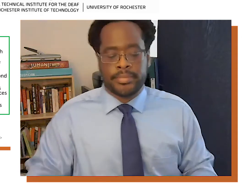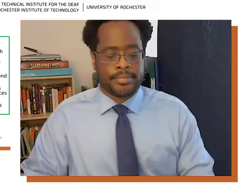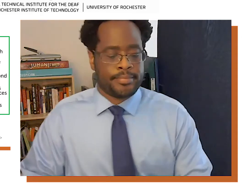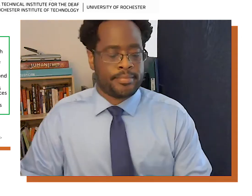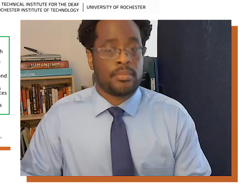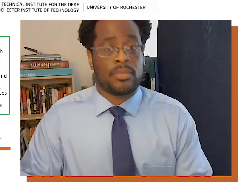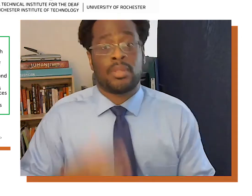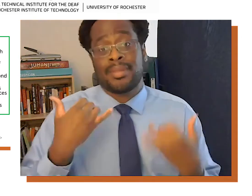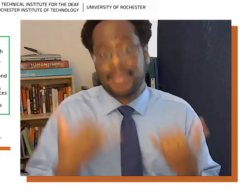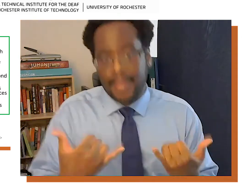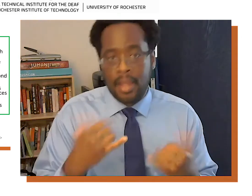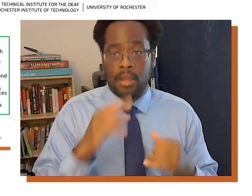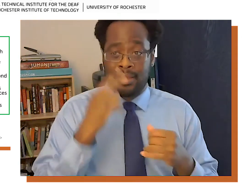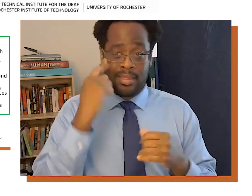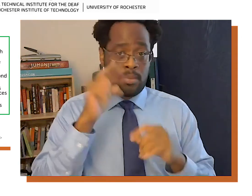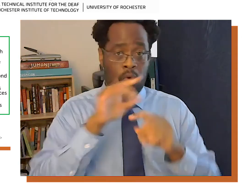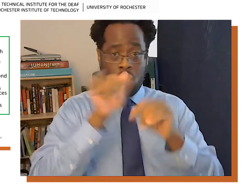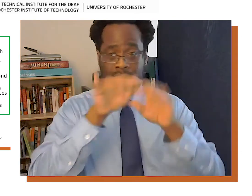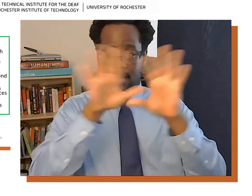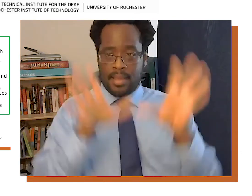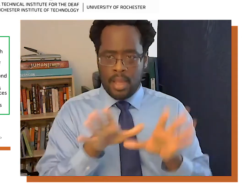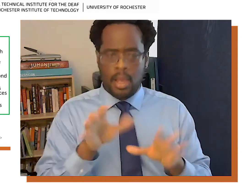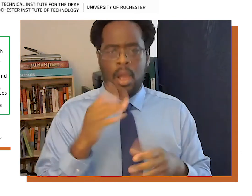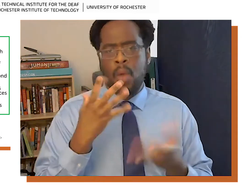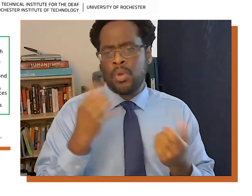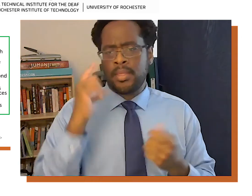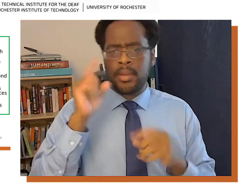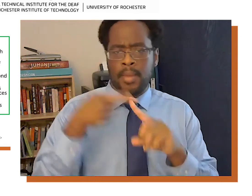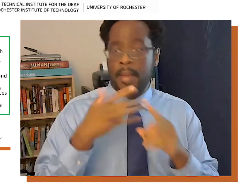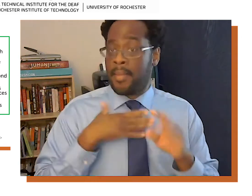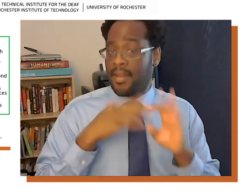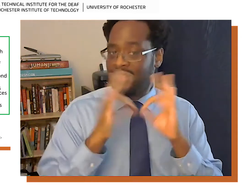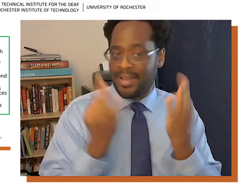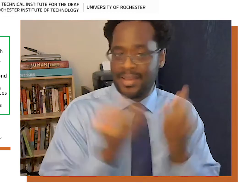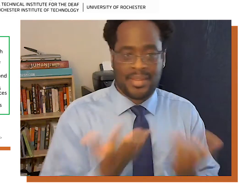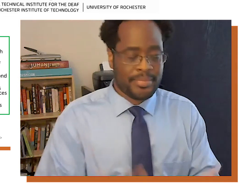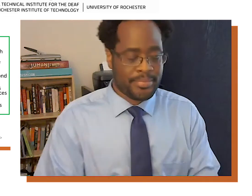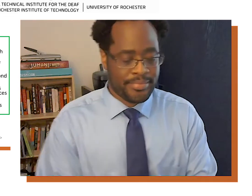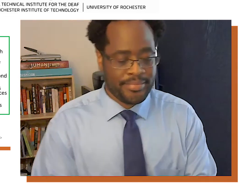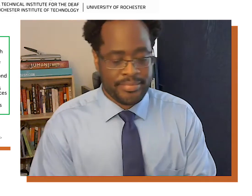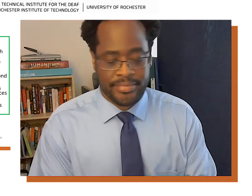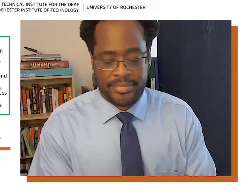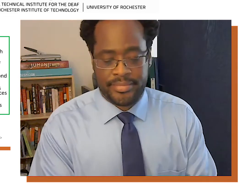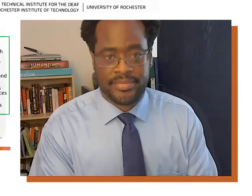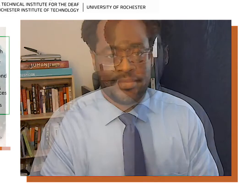than being Black and hearing. Talking about my family, here's a picture of my family.